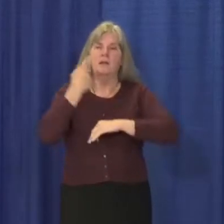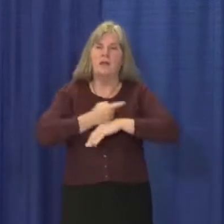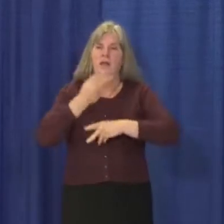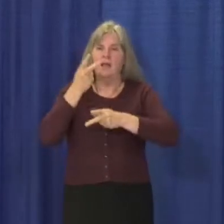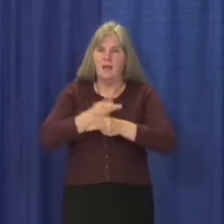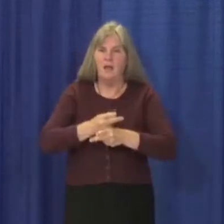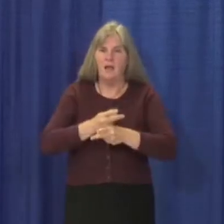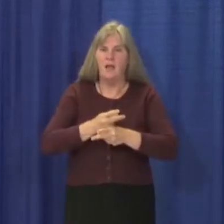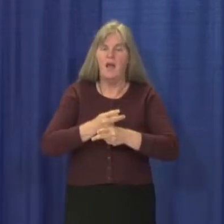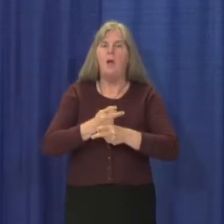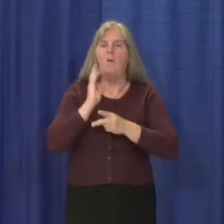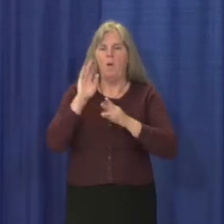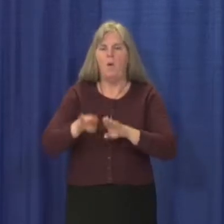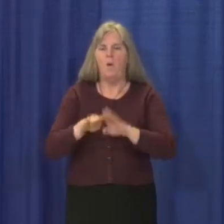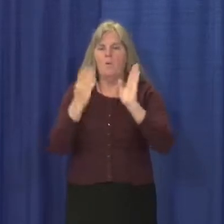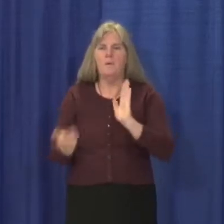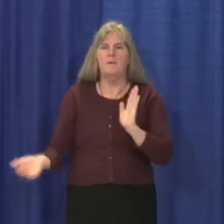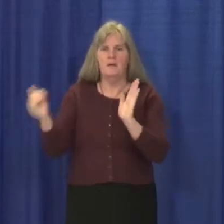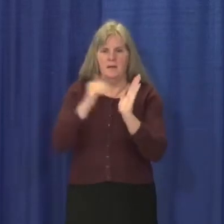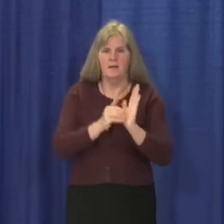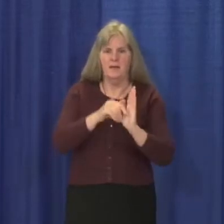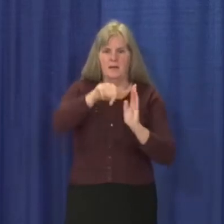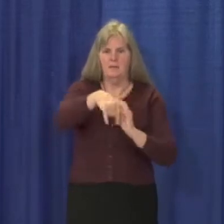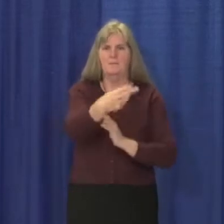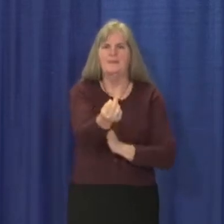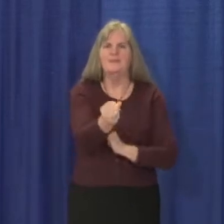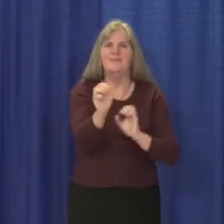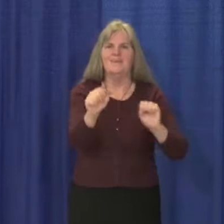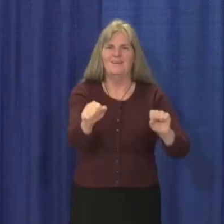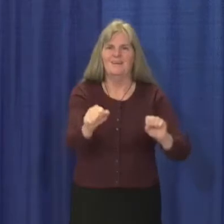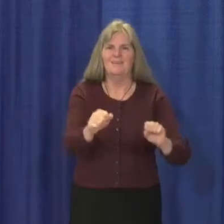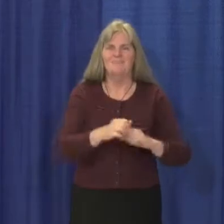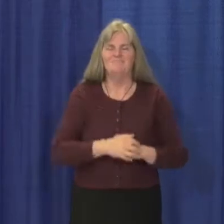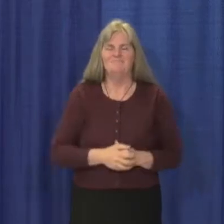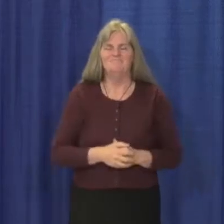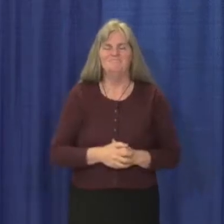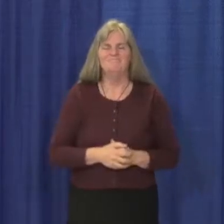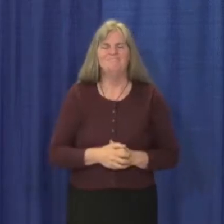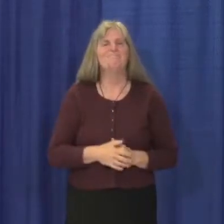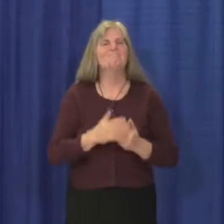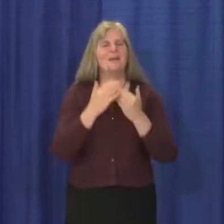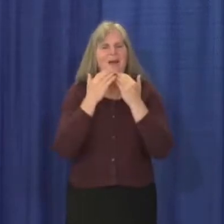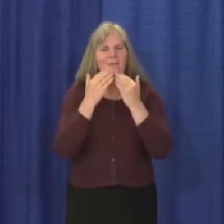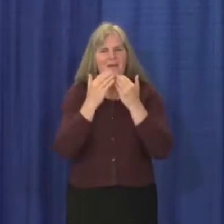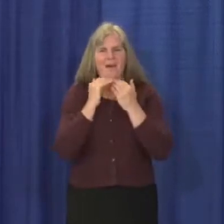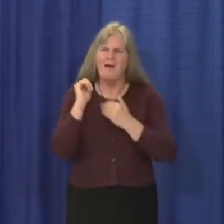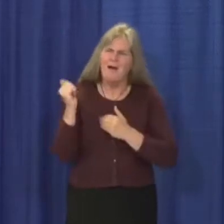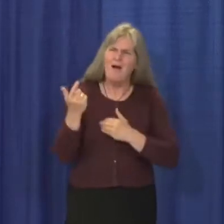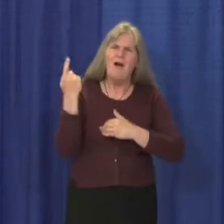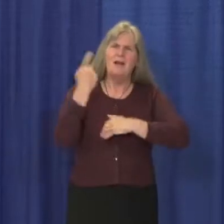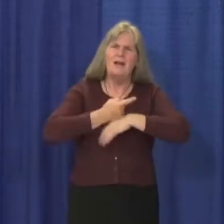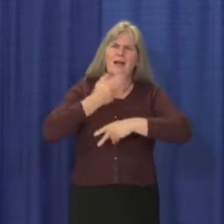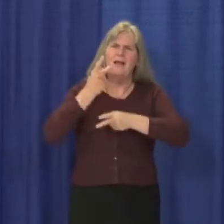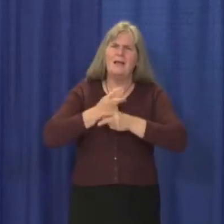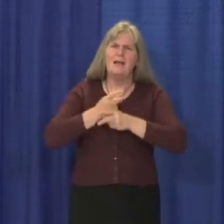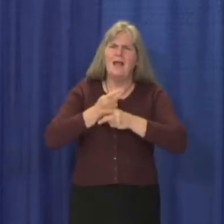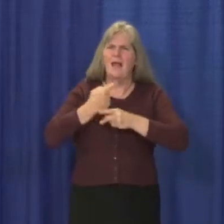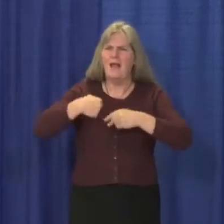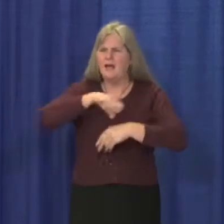children again starting Monday. I want to thank all the daycare operators for working with our